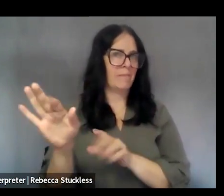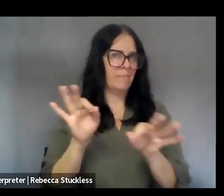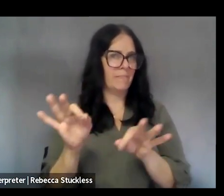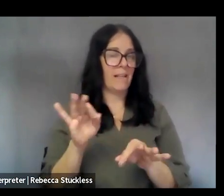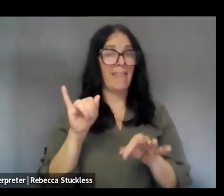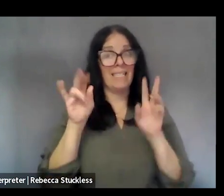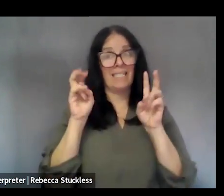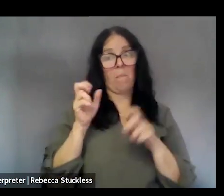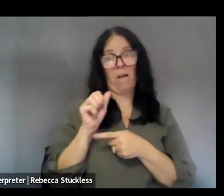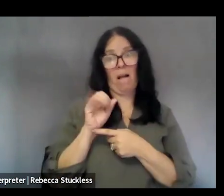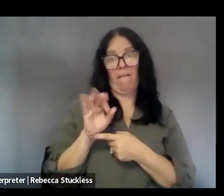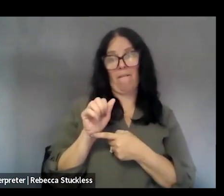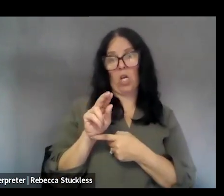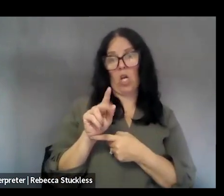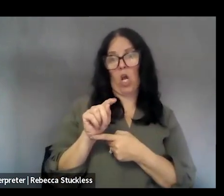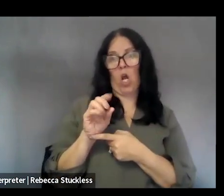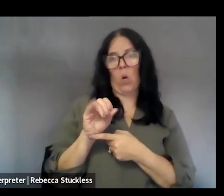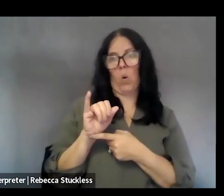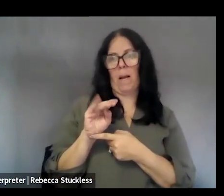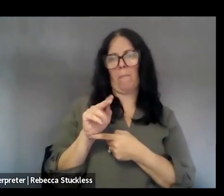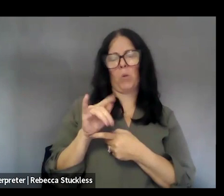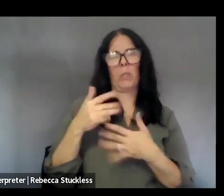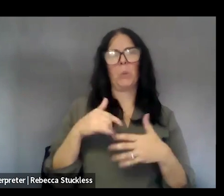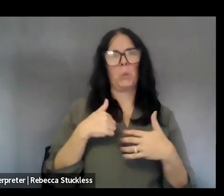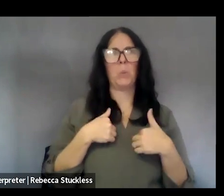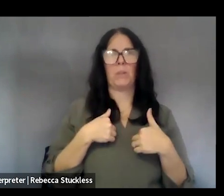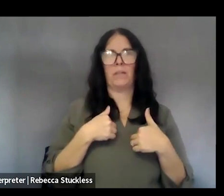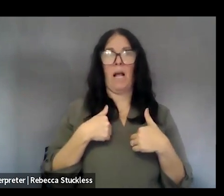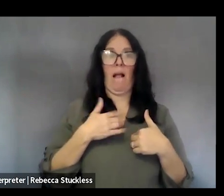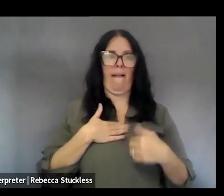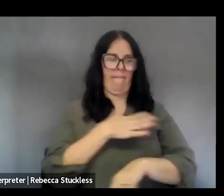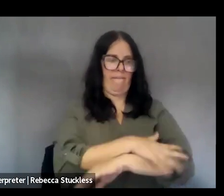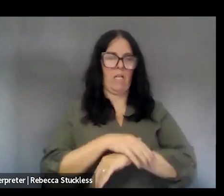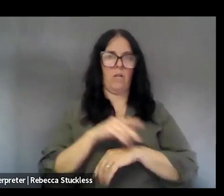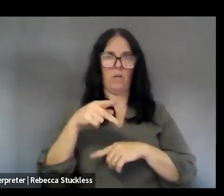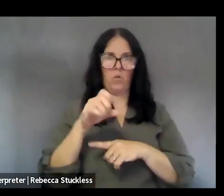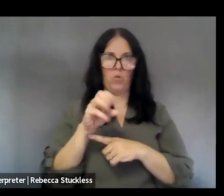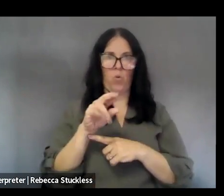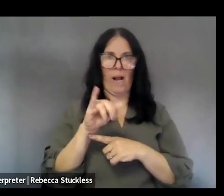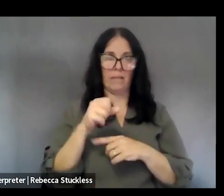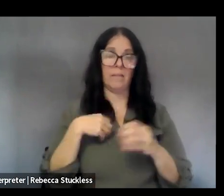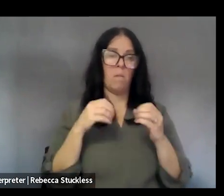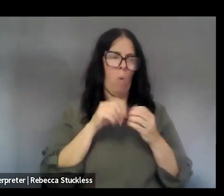is very personal, I do have psoriasis and as I've learned more about that condition, I'm also